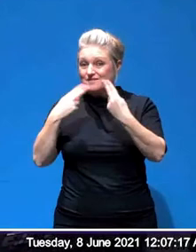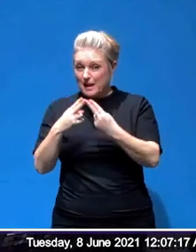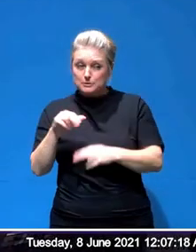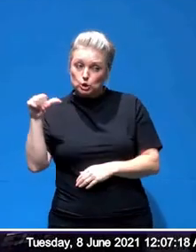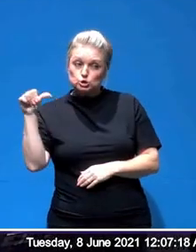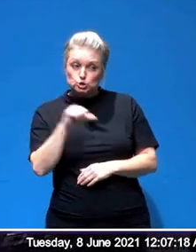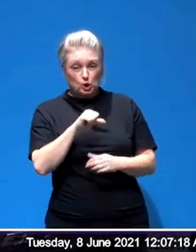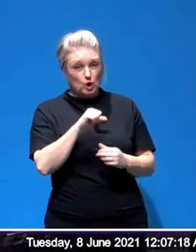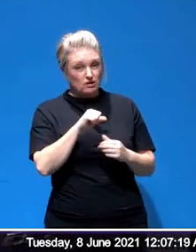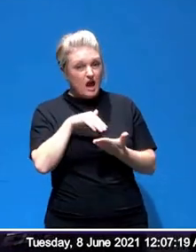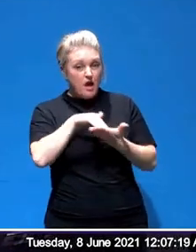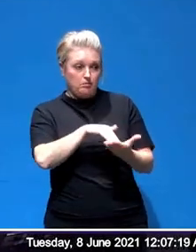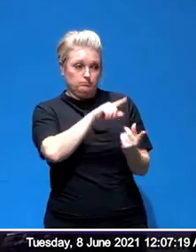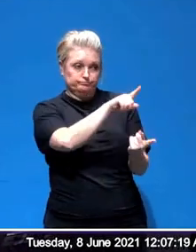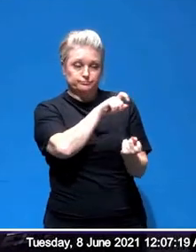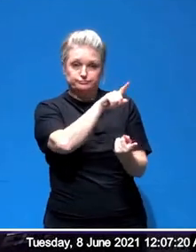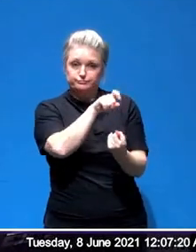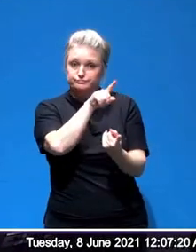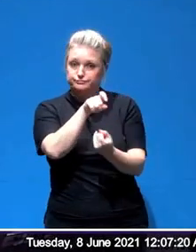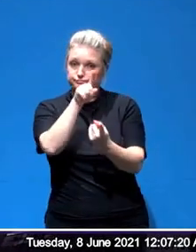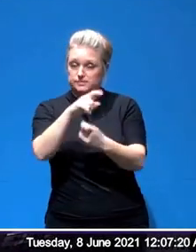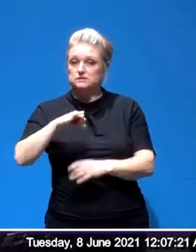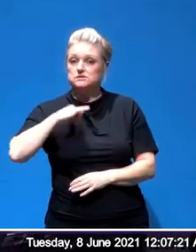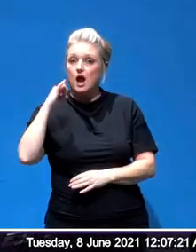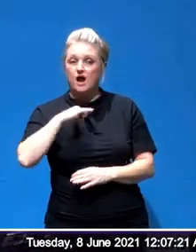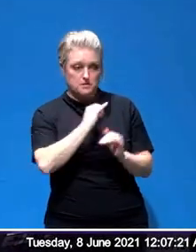When Daniel first went into care in the early days at Hayward Avenue, there was